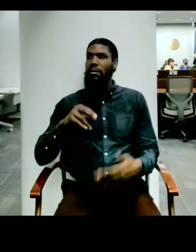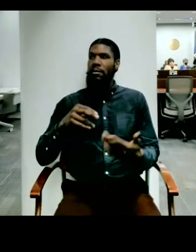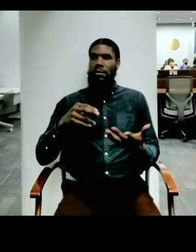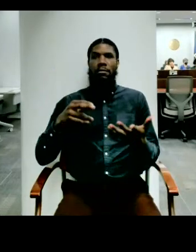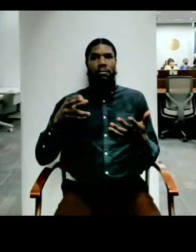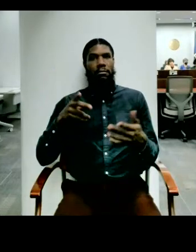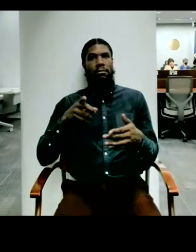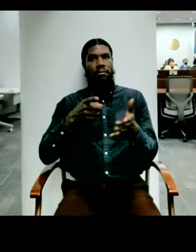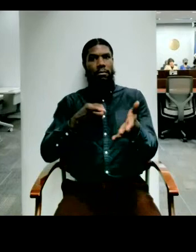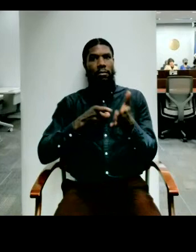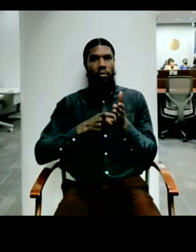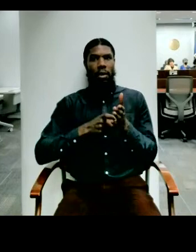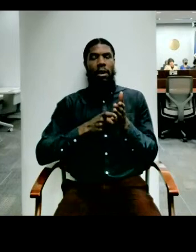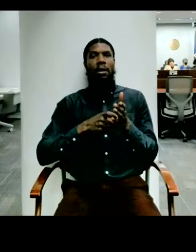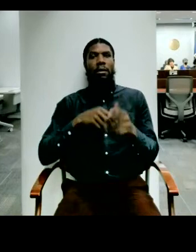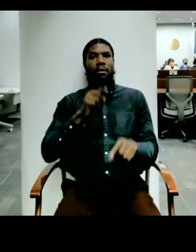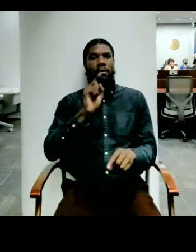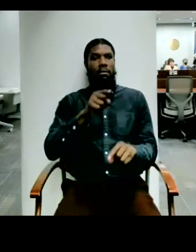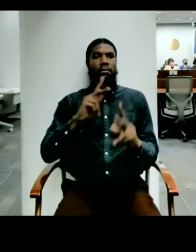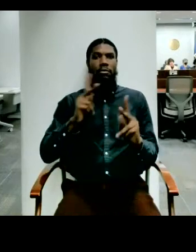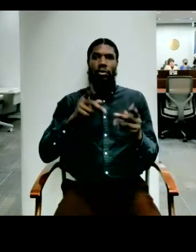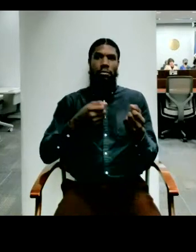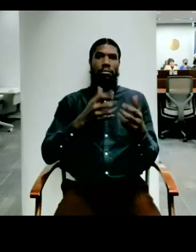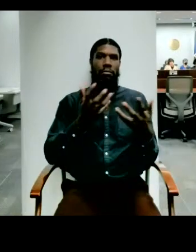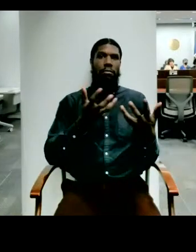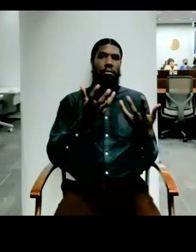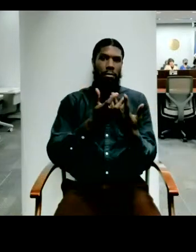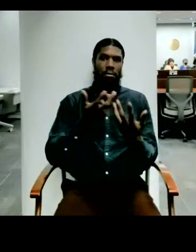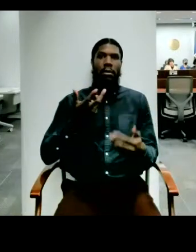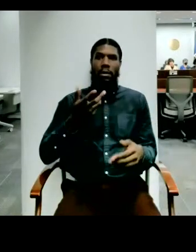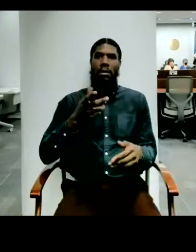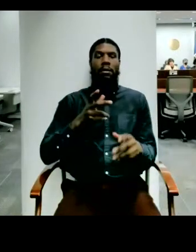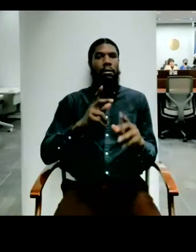That's the language in the statute. Hardison redefined undue hardship